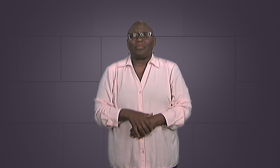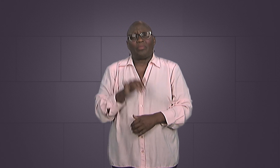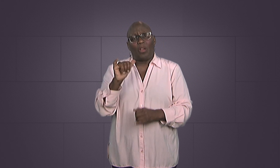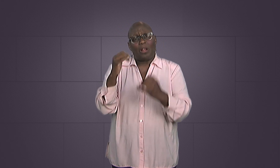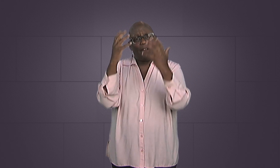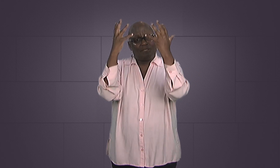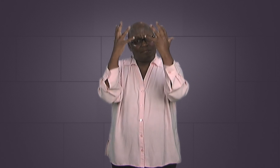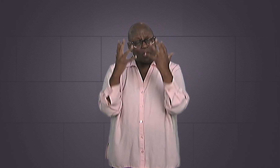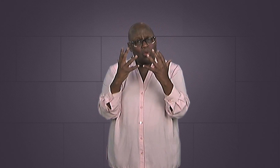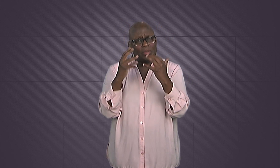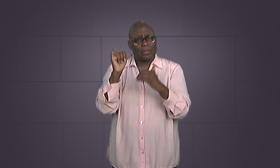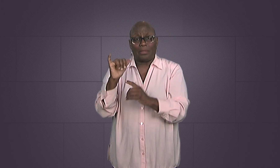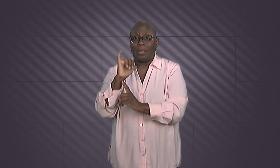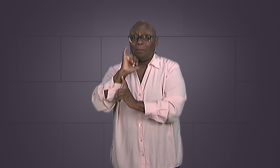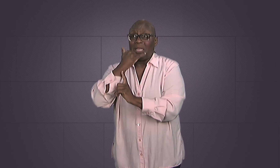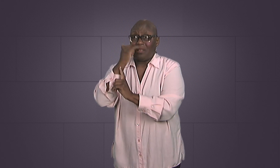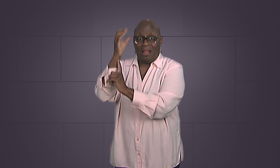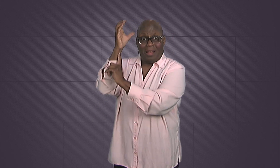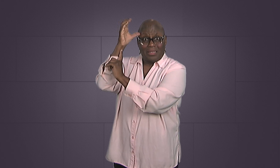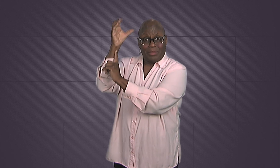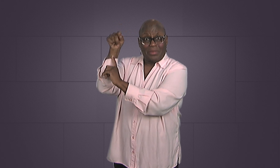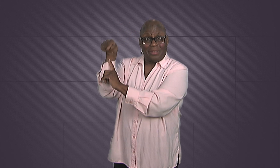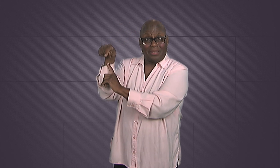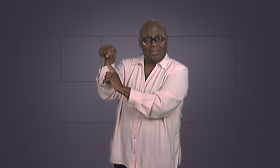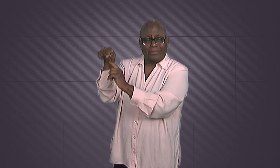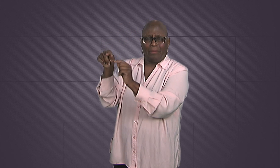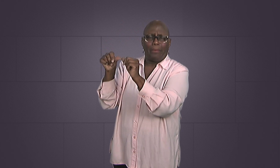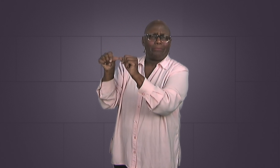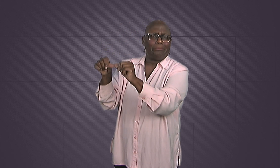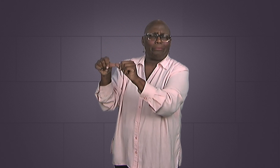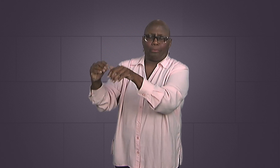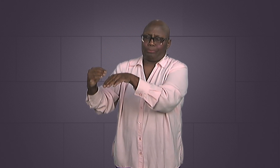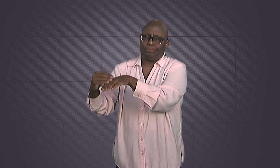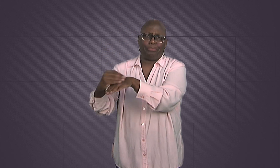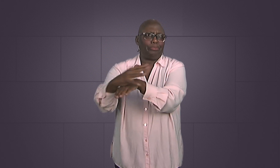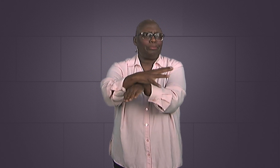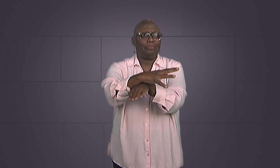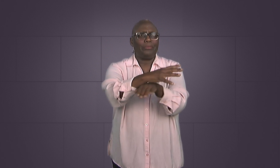Unfortunately, these misconceptions continue